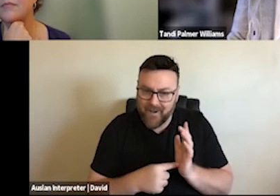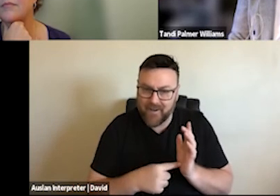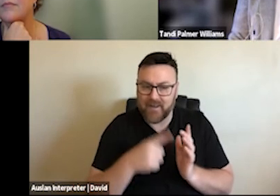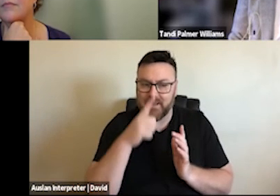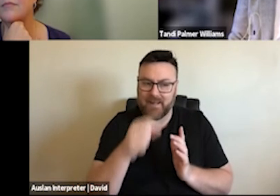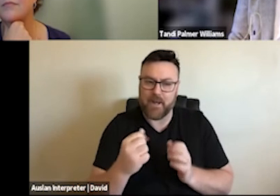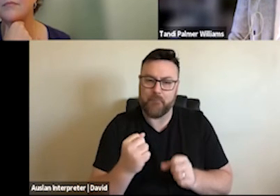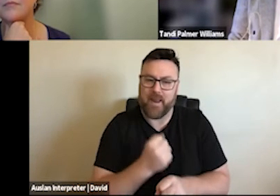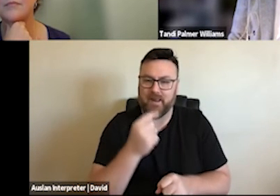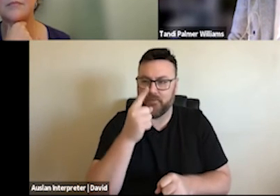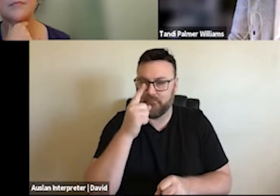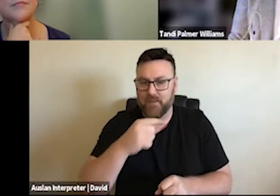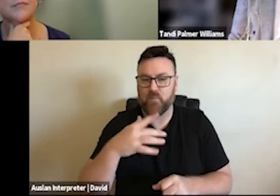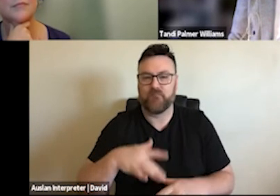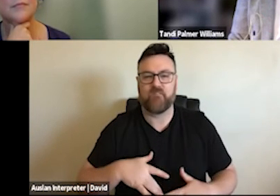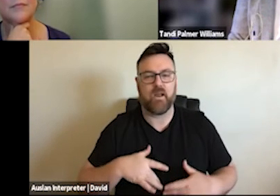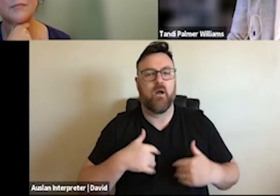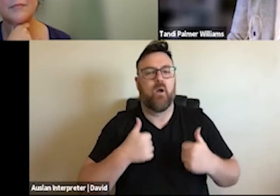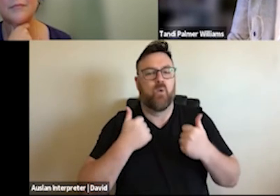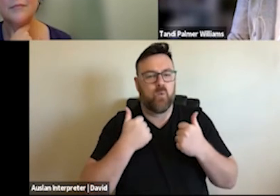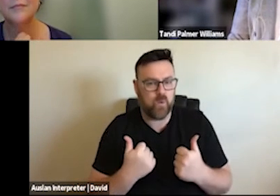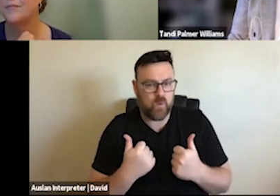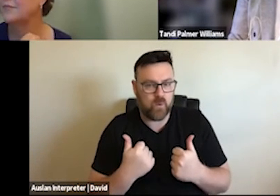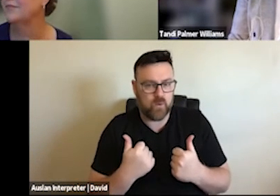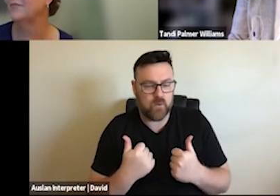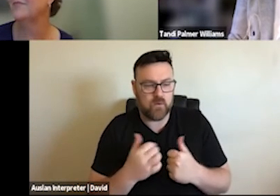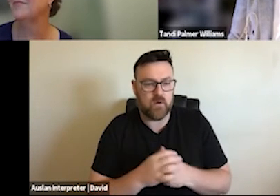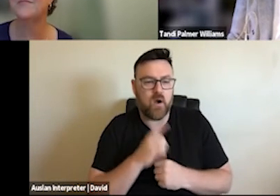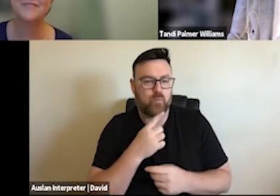will just show this one last quote to finish up and, Lina, I would love to hear from you